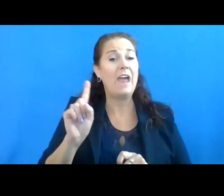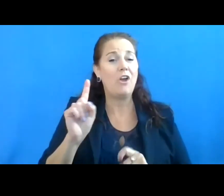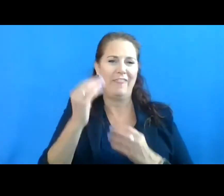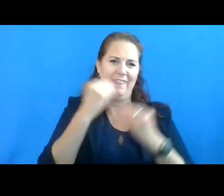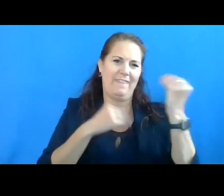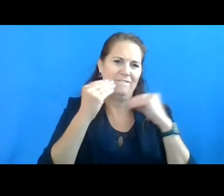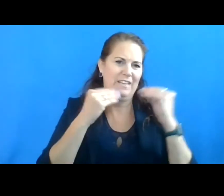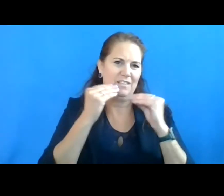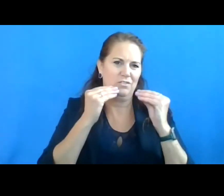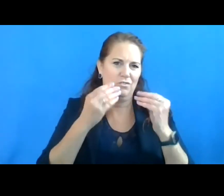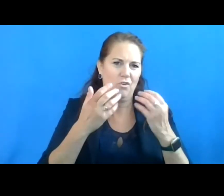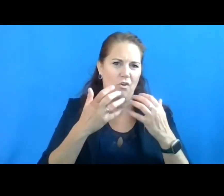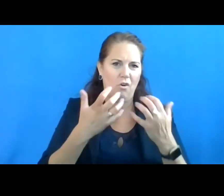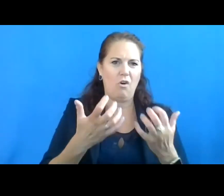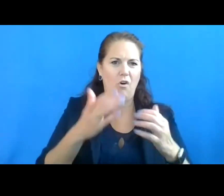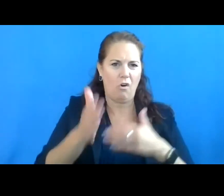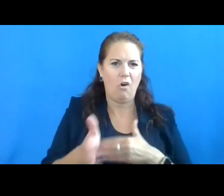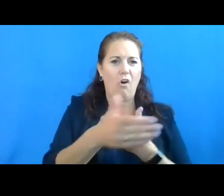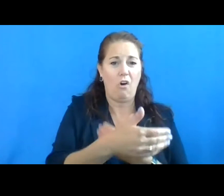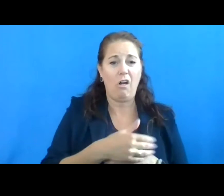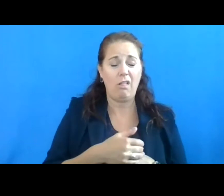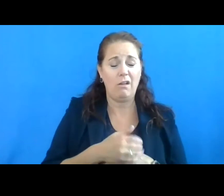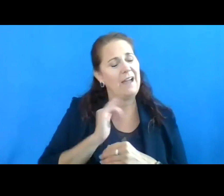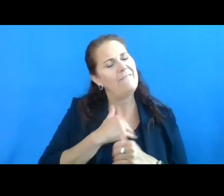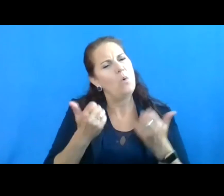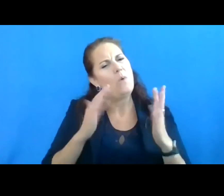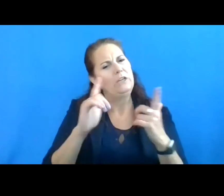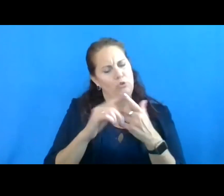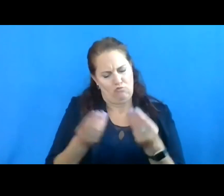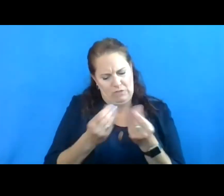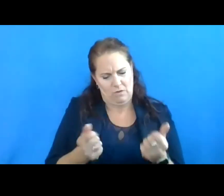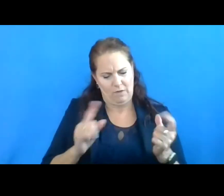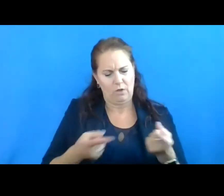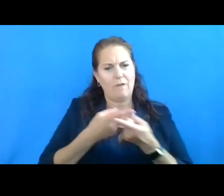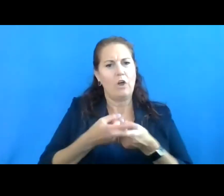and we have this way of resolving conflict through ancestral law.